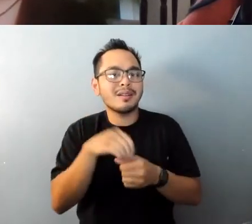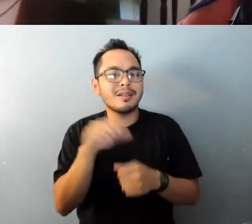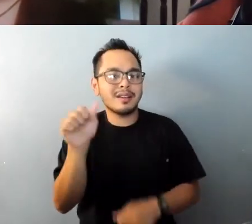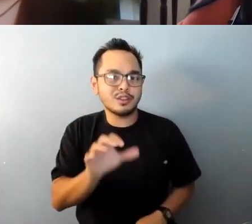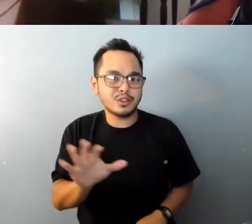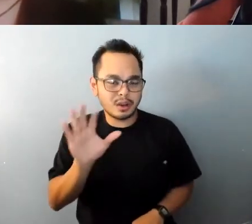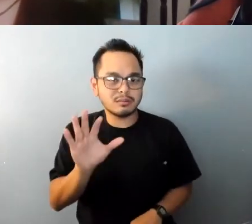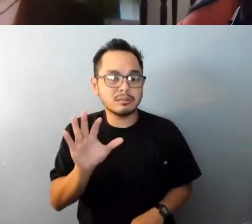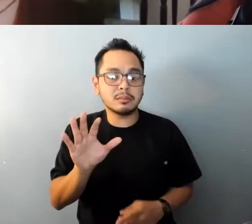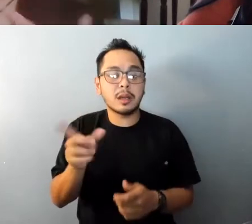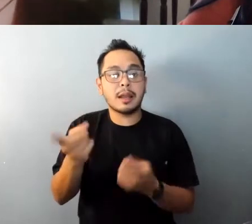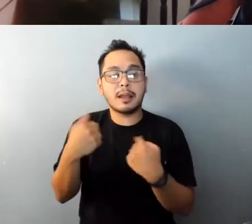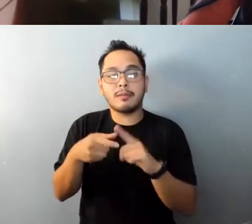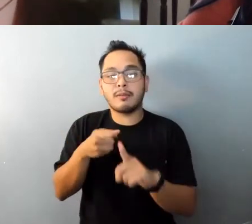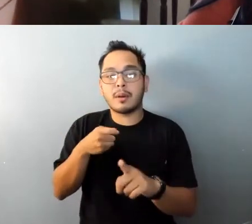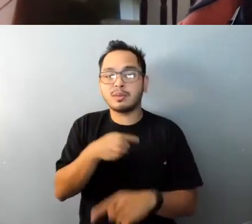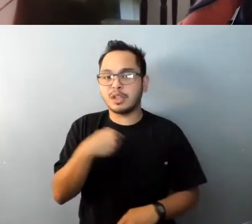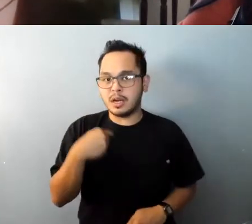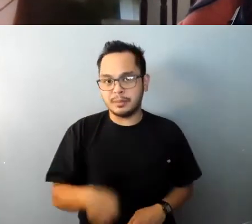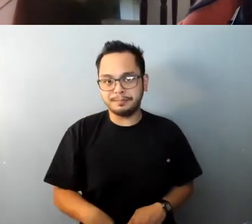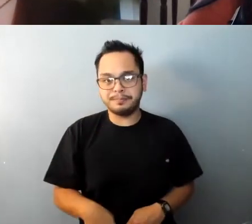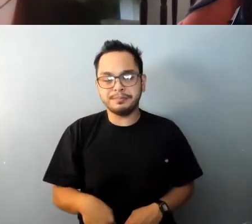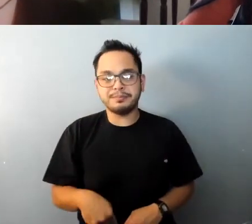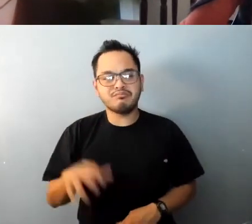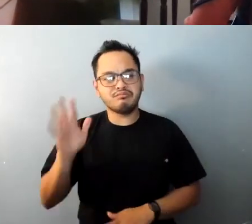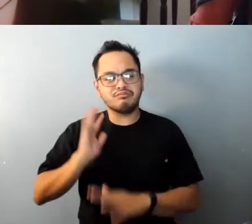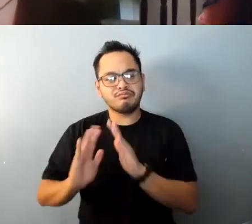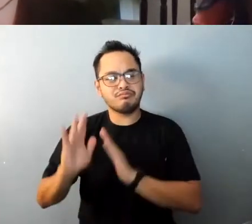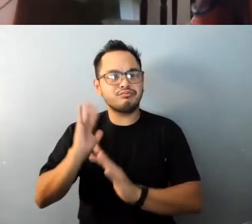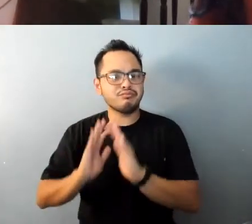Chinese far back into the earliest histories that we have.